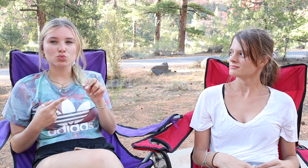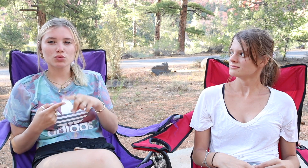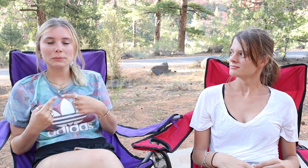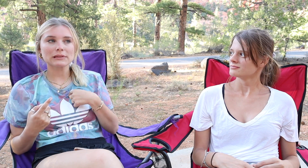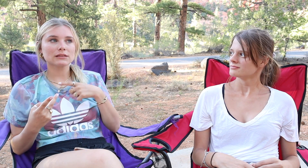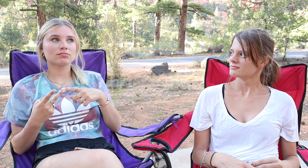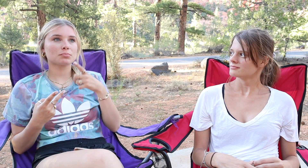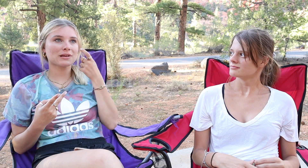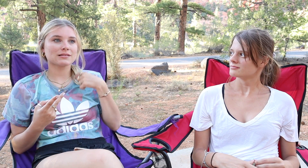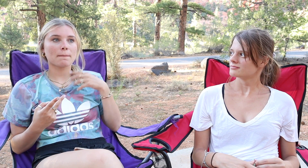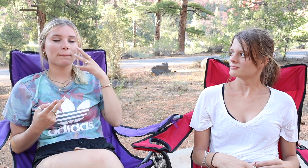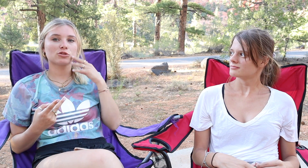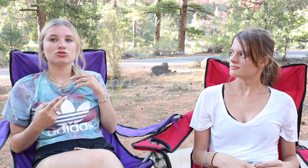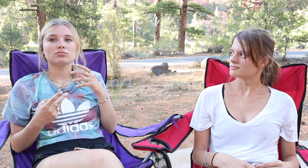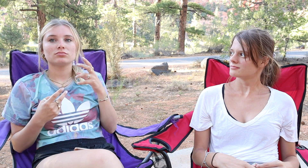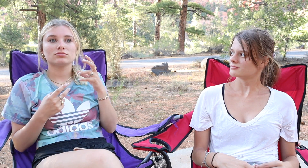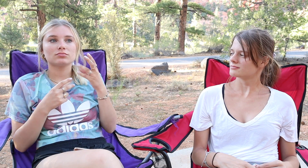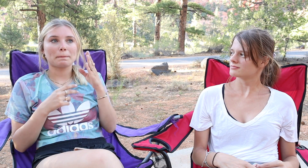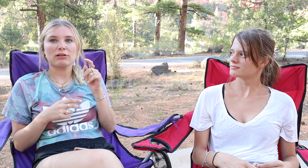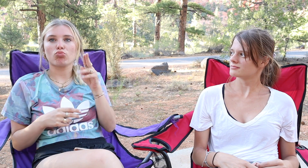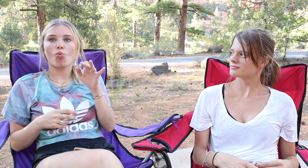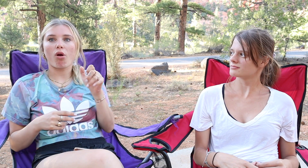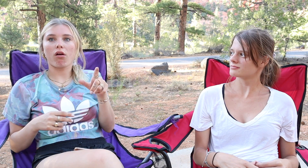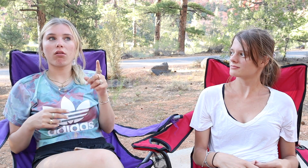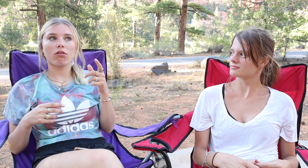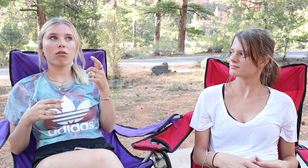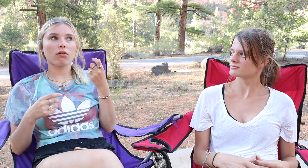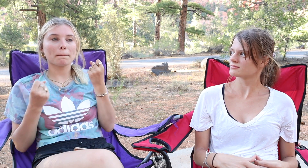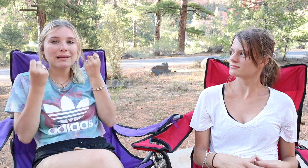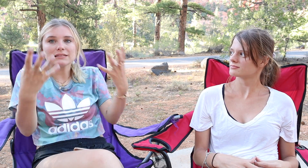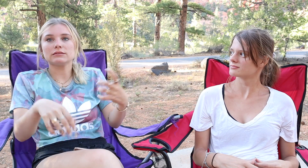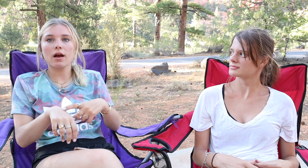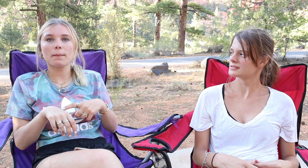because I experienced a lot of betrayals many times